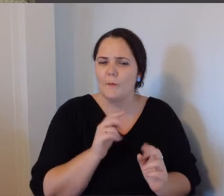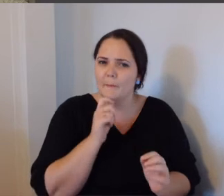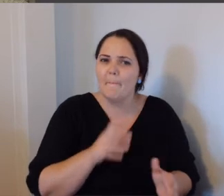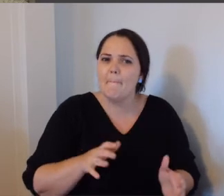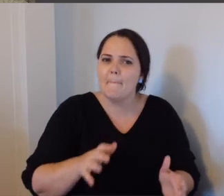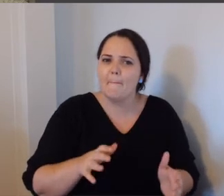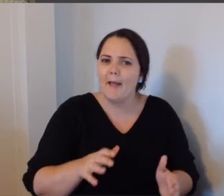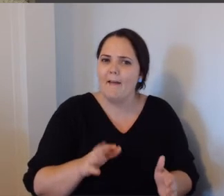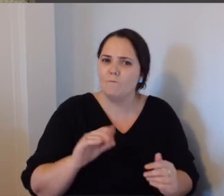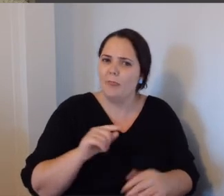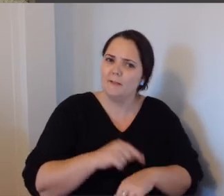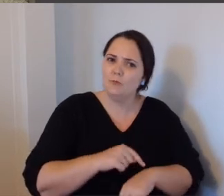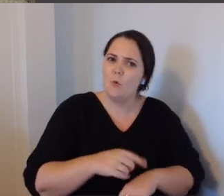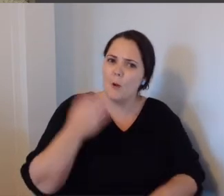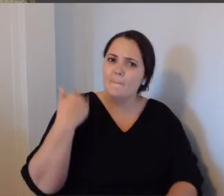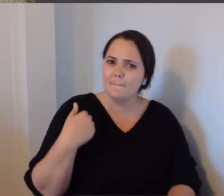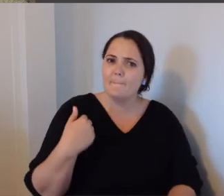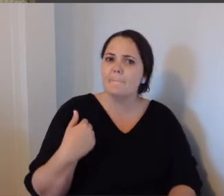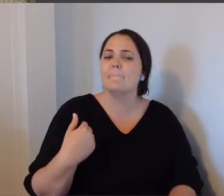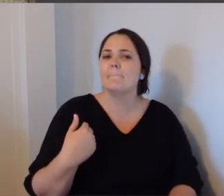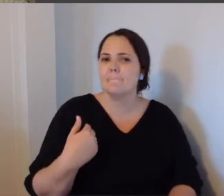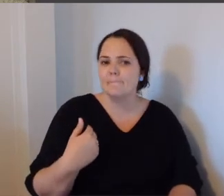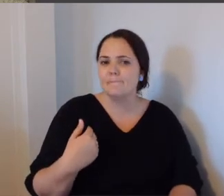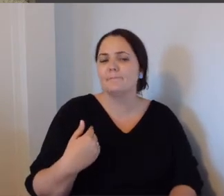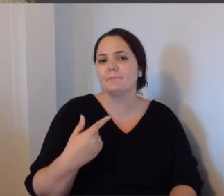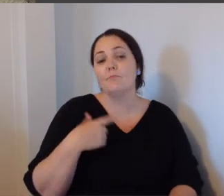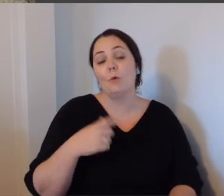impressionist artists that took up the idea of painting outside the studio